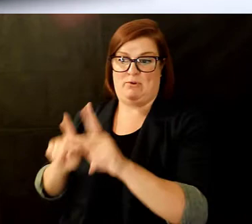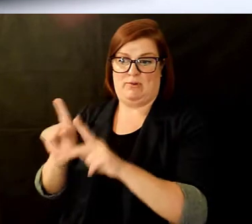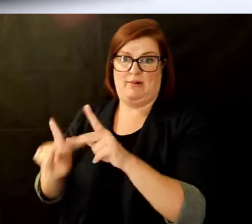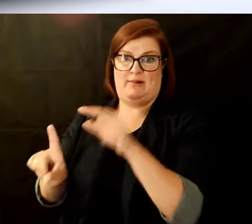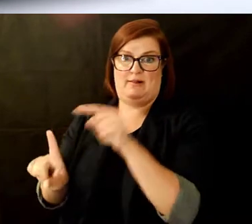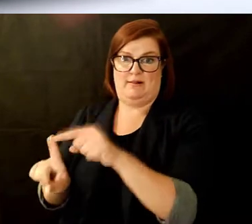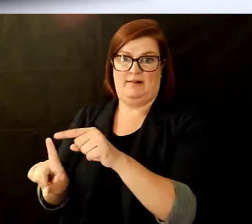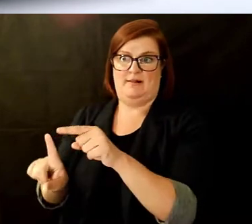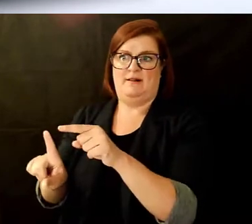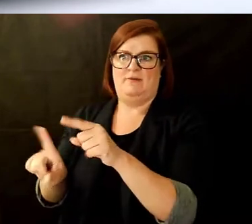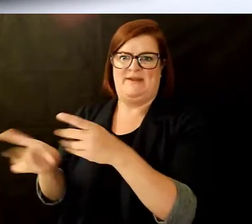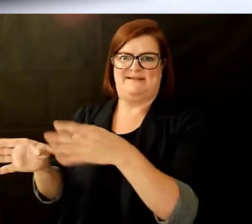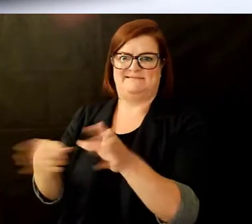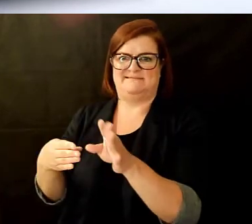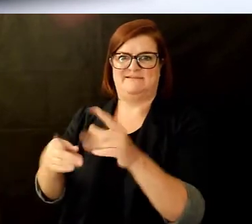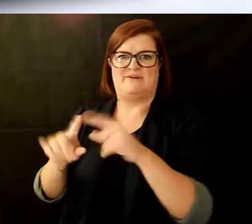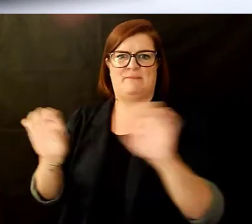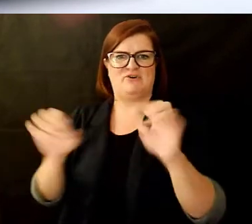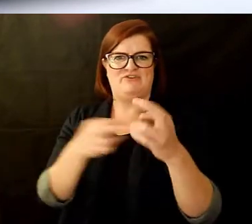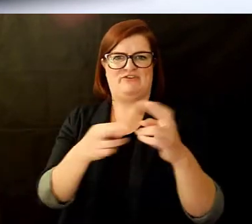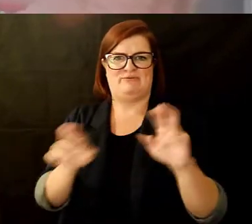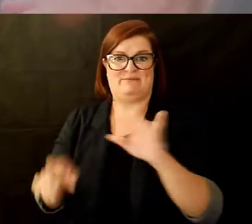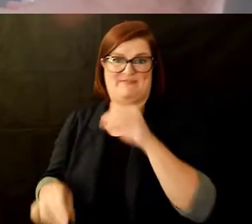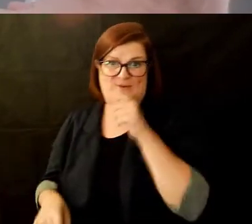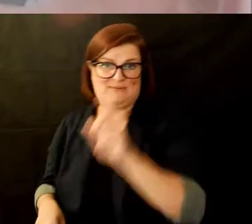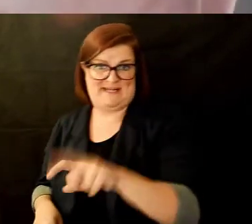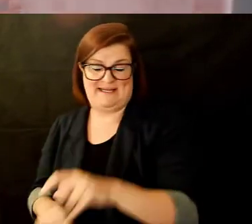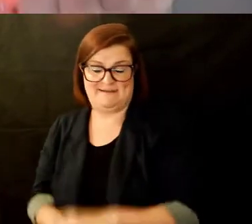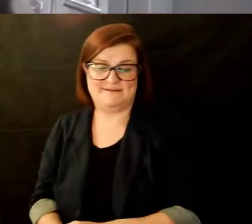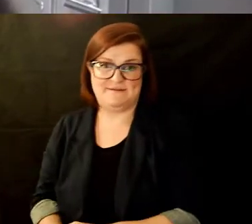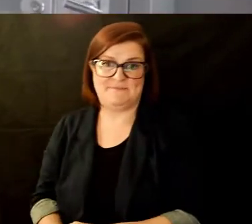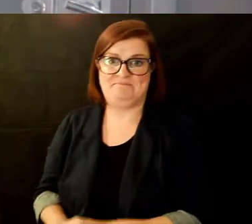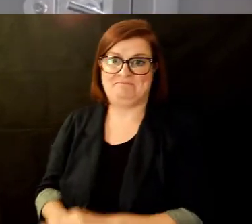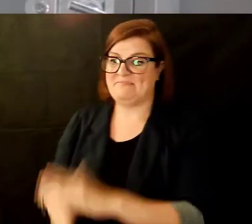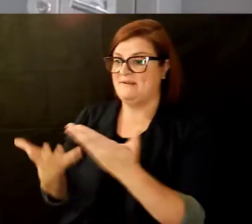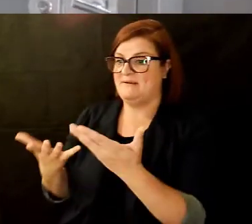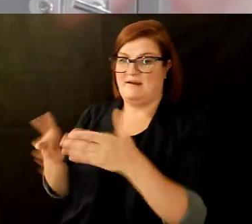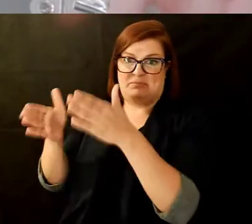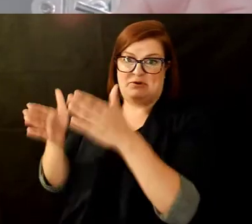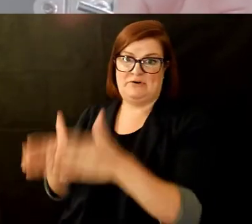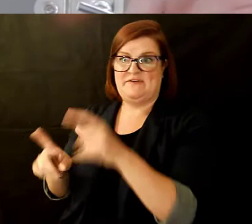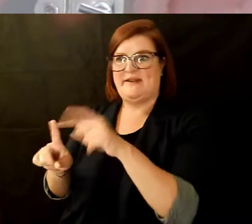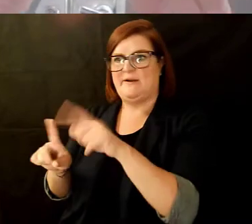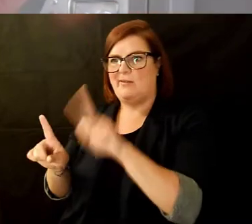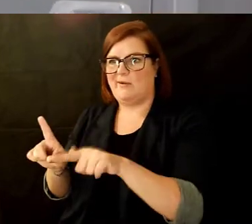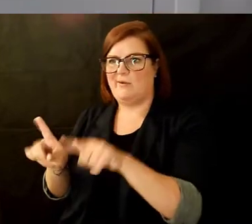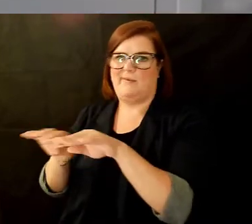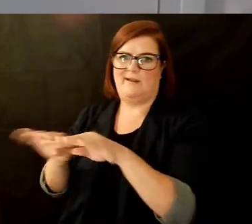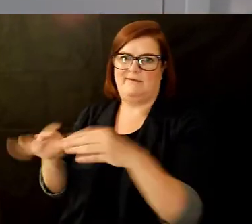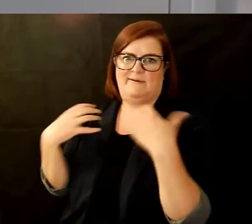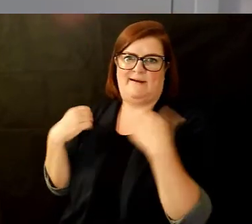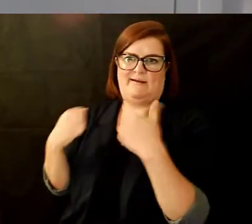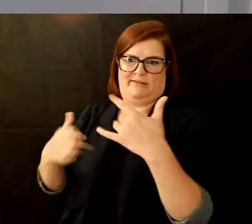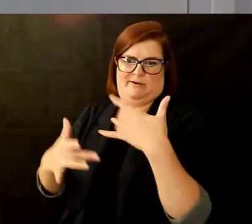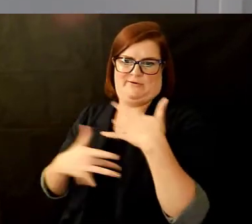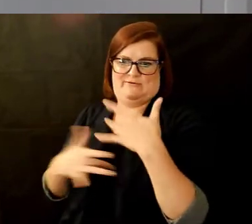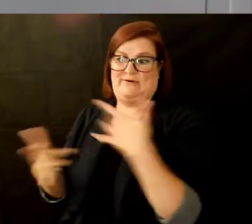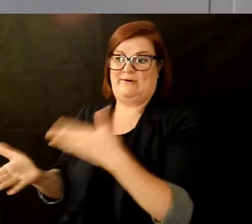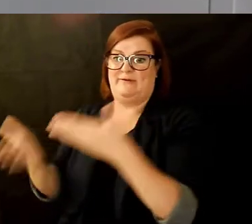from the ER when they don't need it. If an individual with a low level health concern is brought to the emergency room,